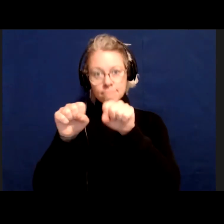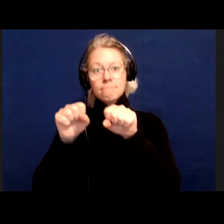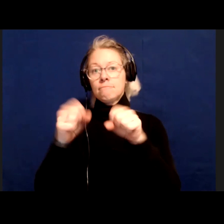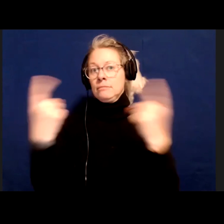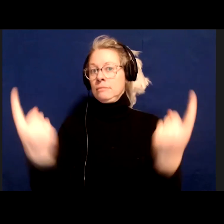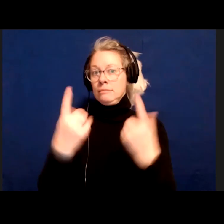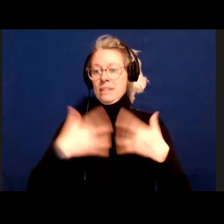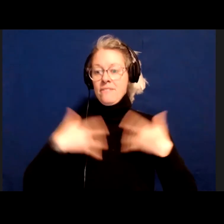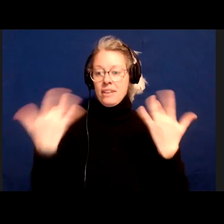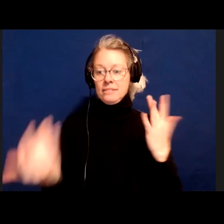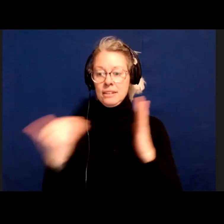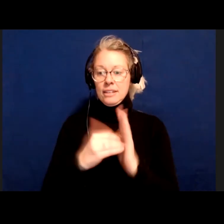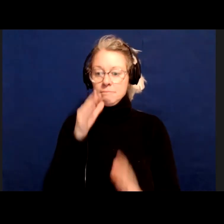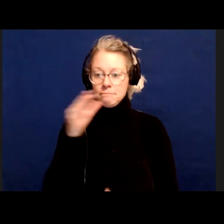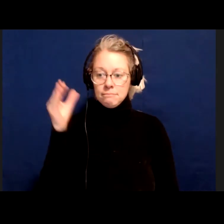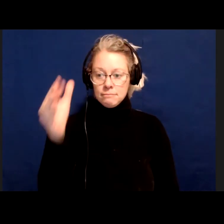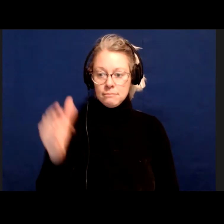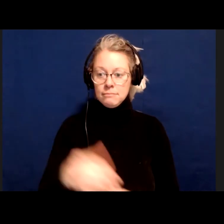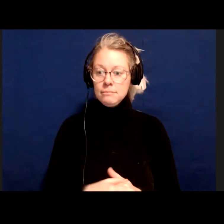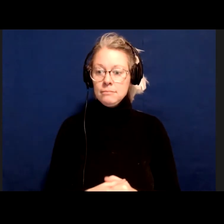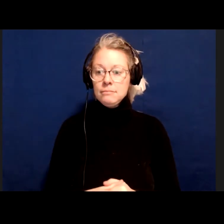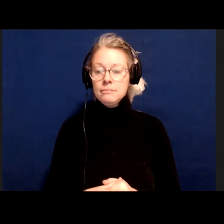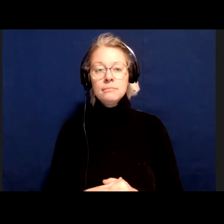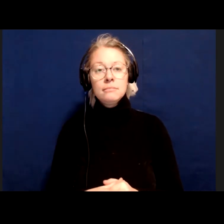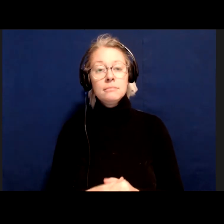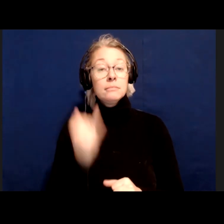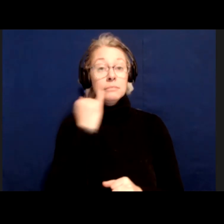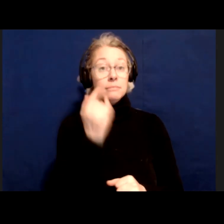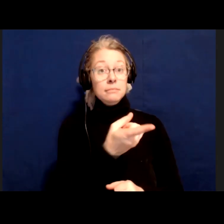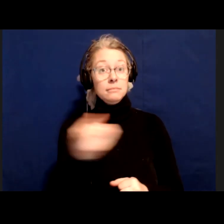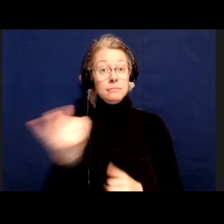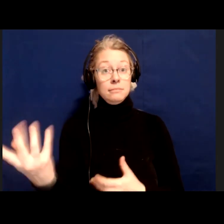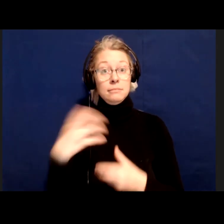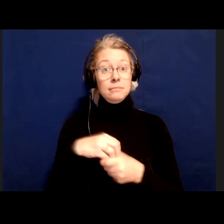And by the way, for others of you who maybe are part of organizations where you already